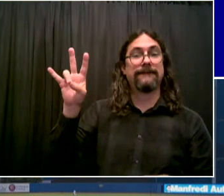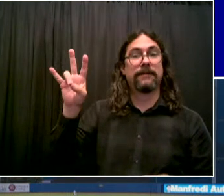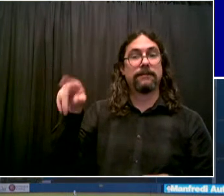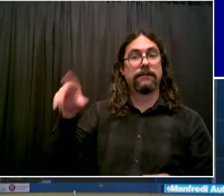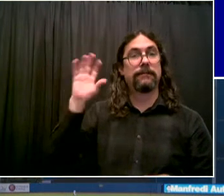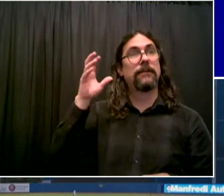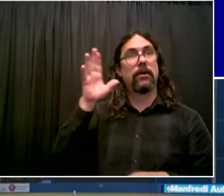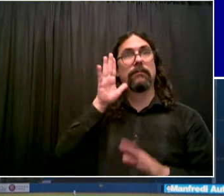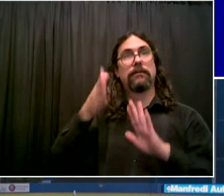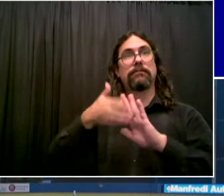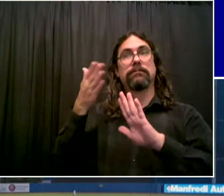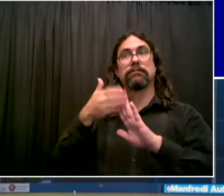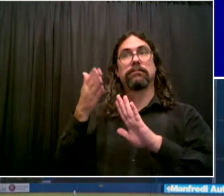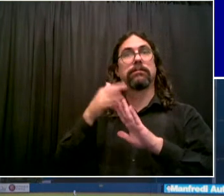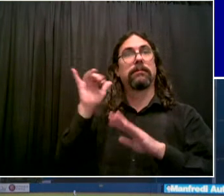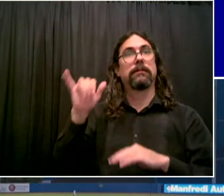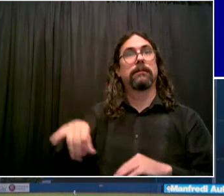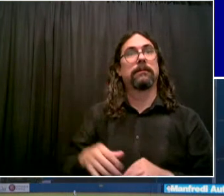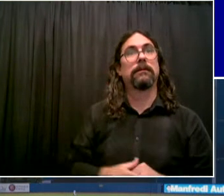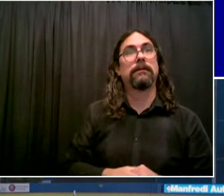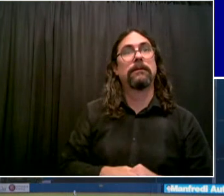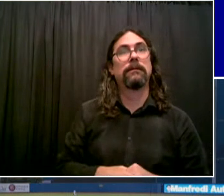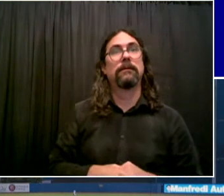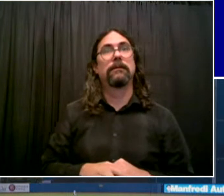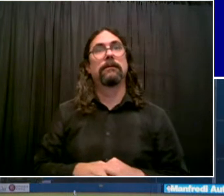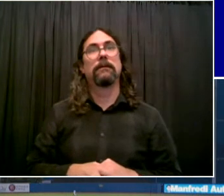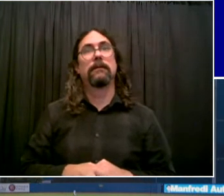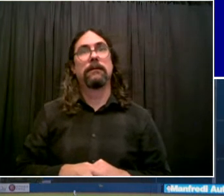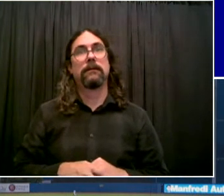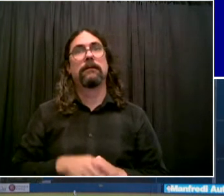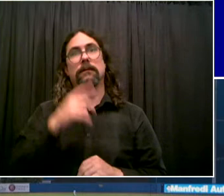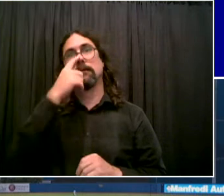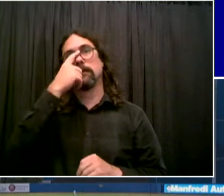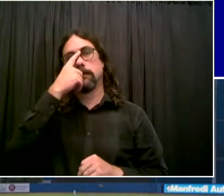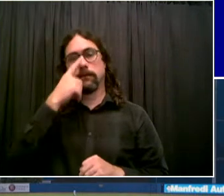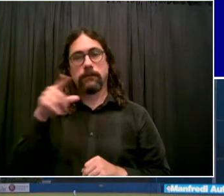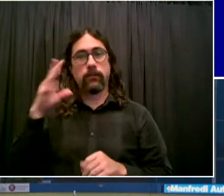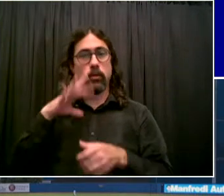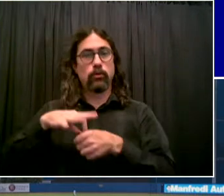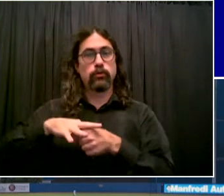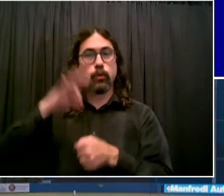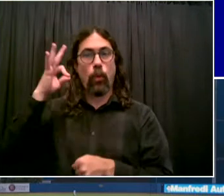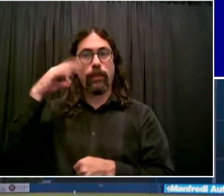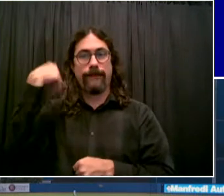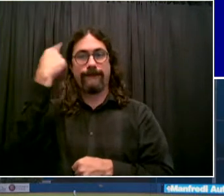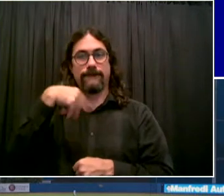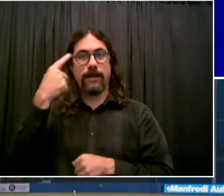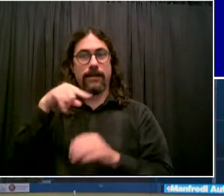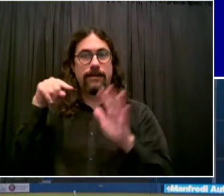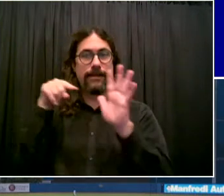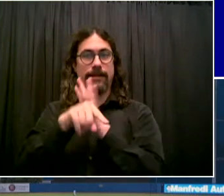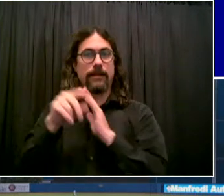WE SPOKE ABOUT THE STATEN ISLAND LINEUP WHICH IS BUNELIEVABLY GREAT. THE HEADLINERS,